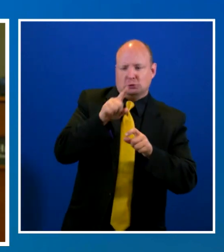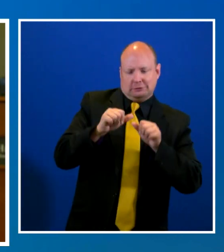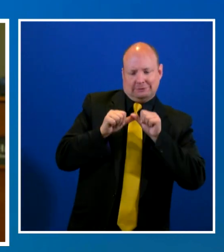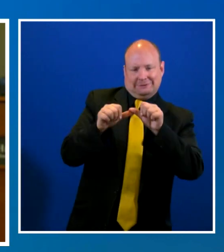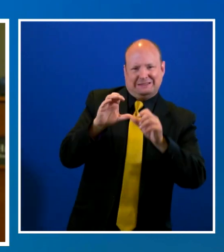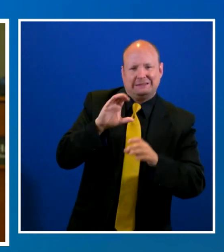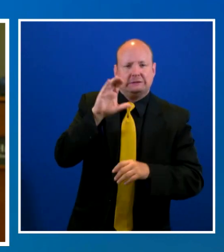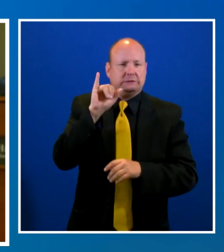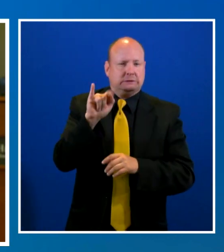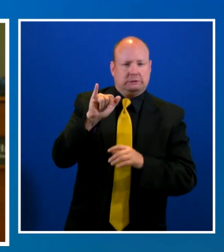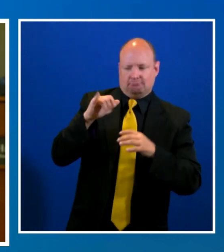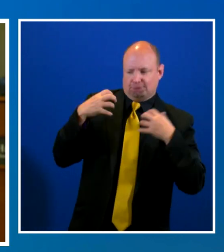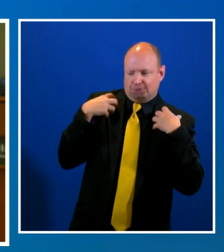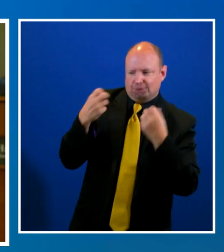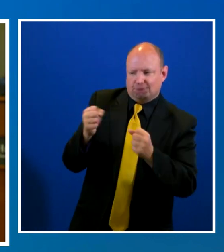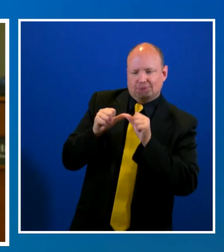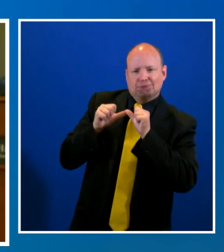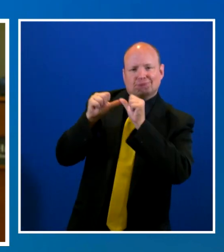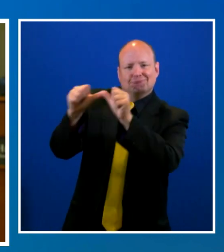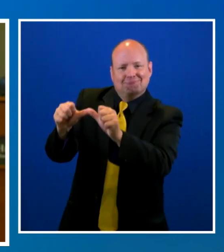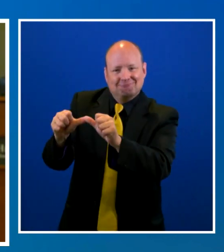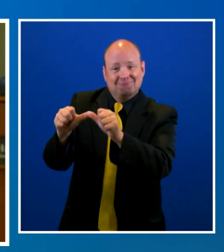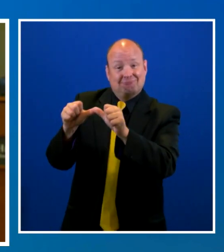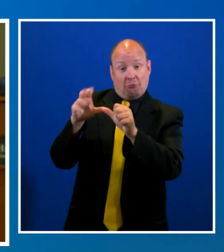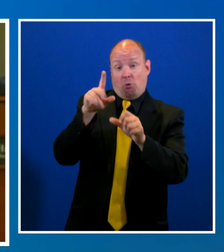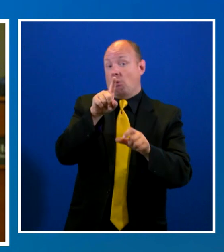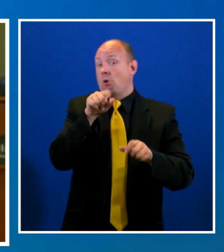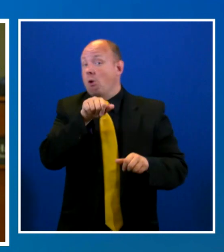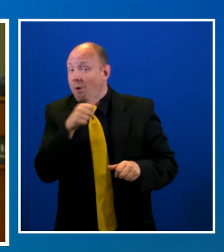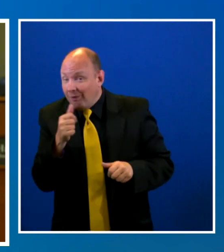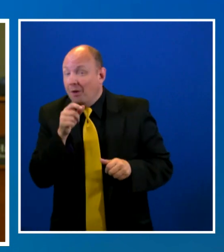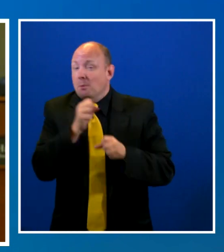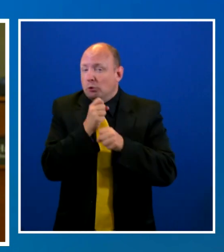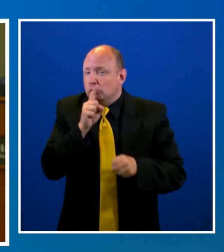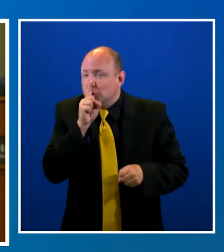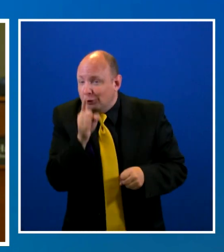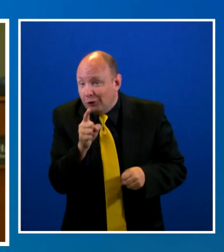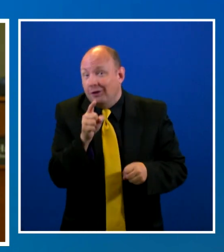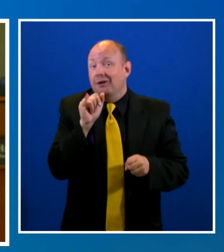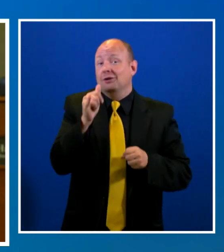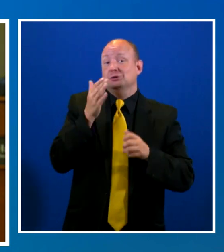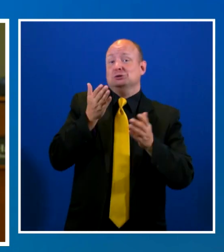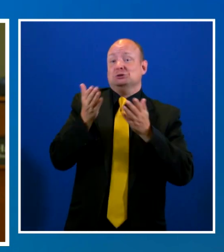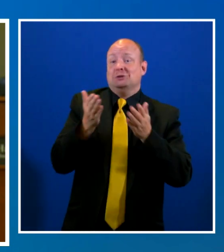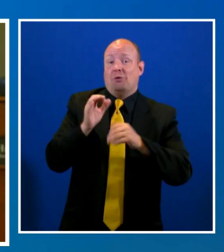also ensuring our services and the work of your city government remain open and accessible.